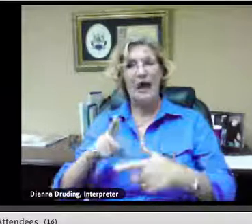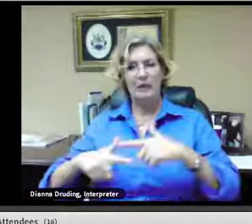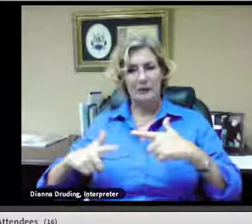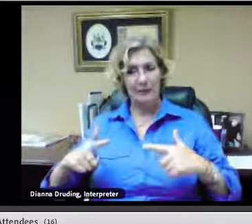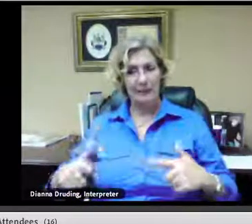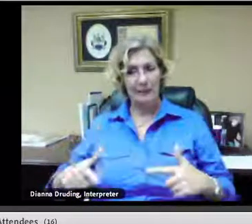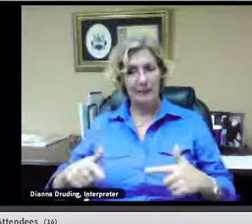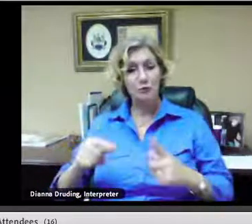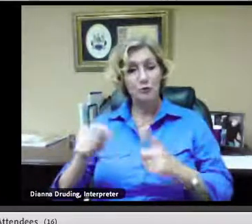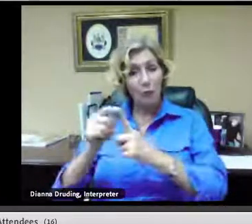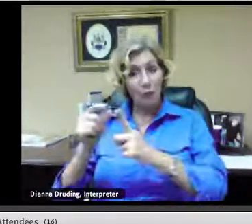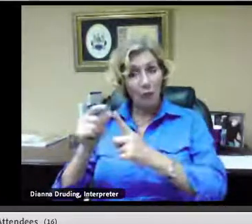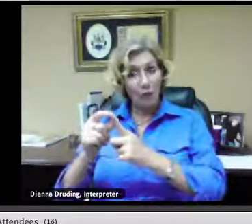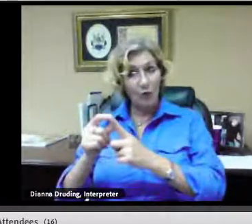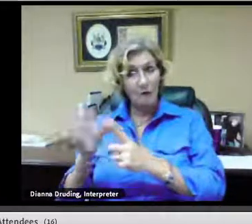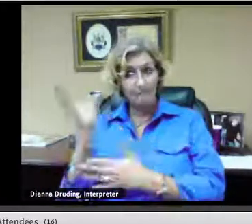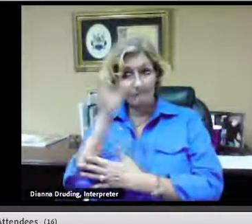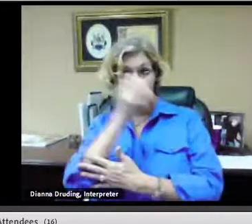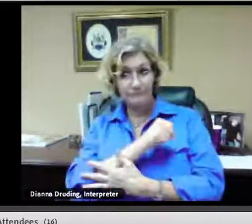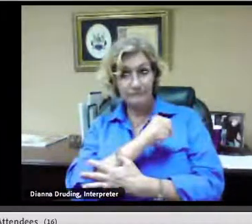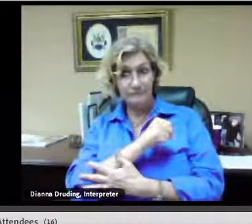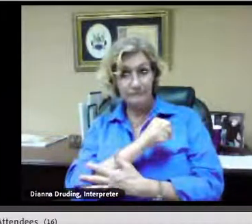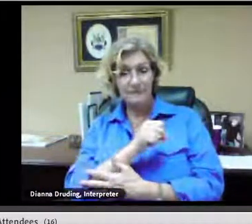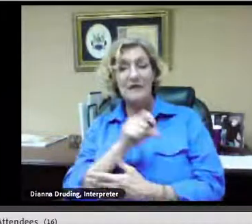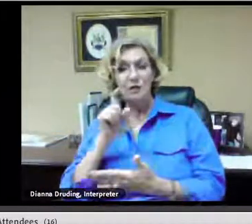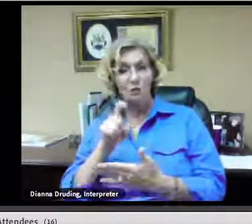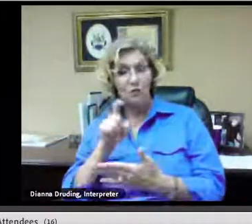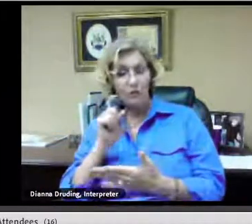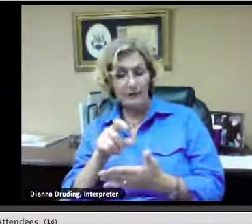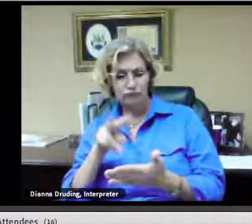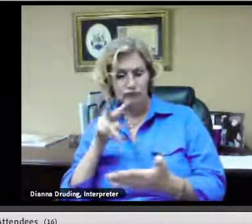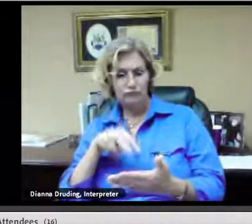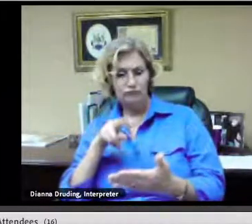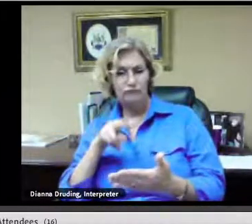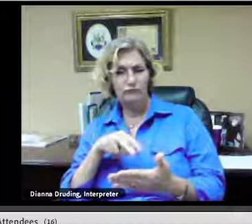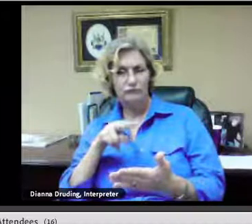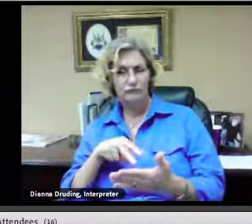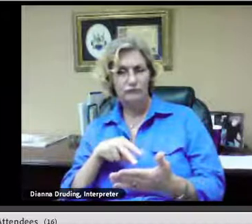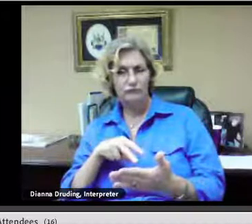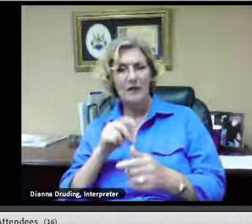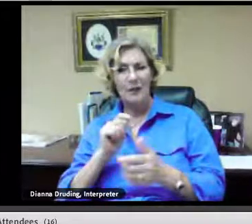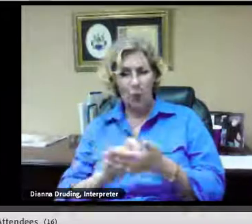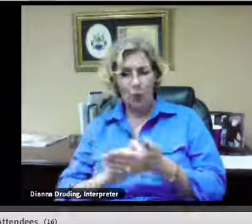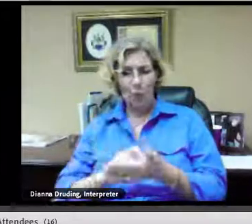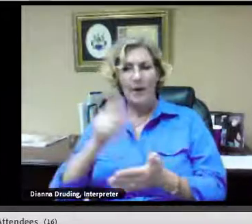your written policies and procedures. I know it's not the most exciting read, but I learned,